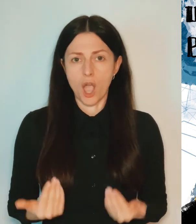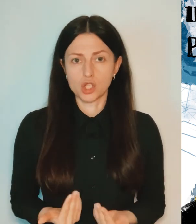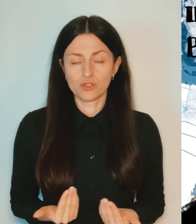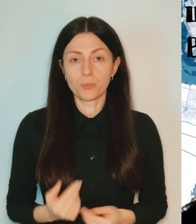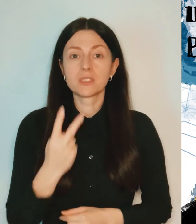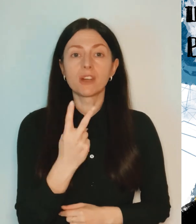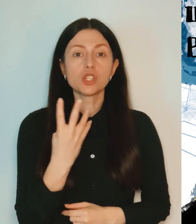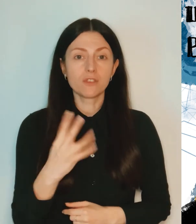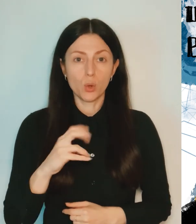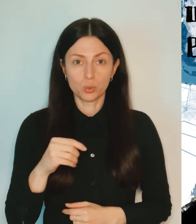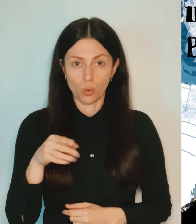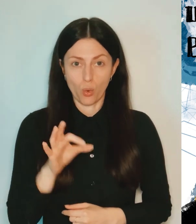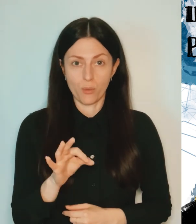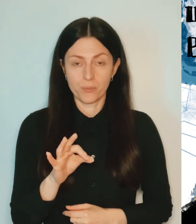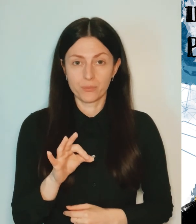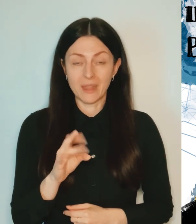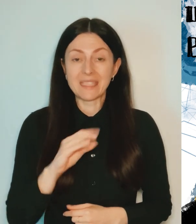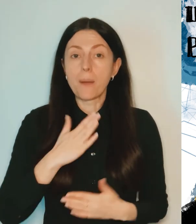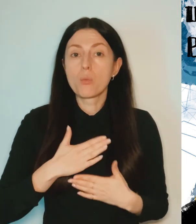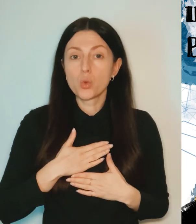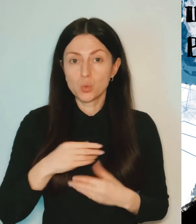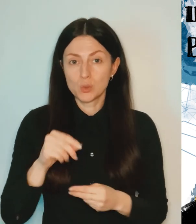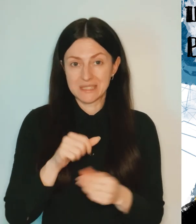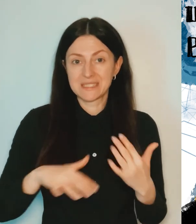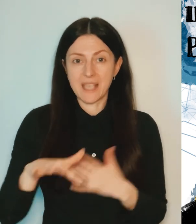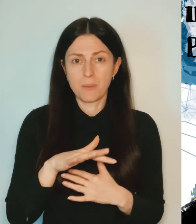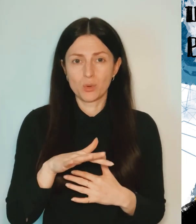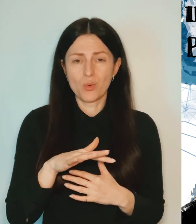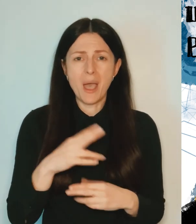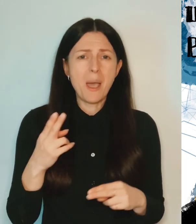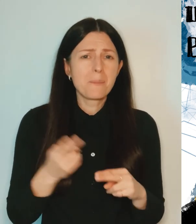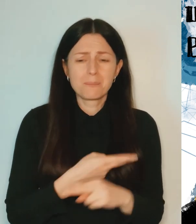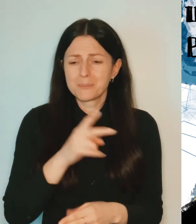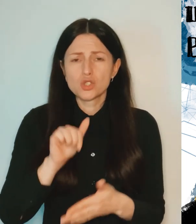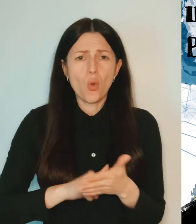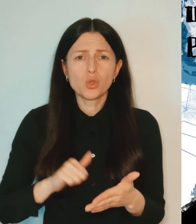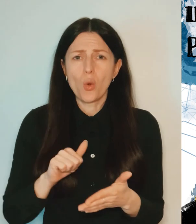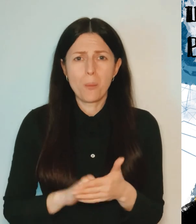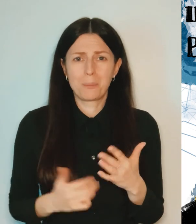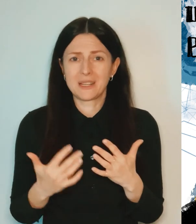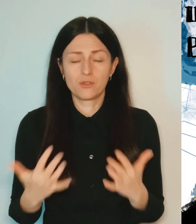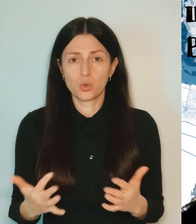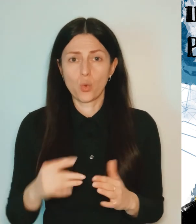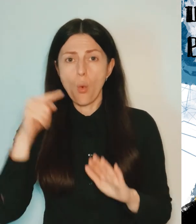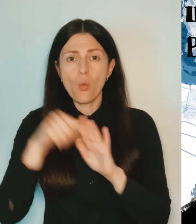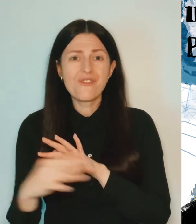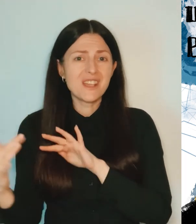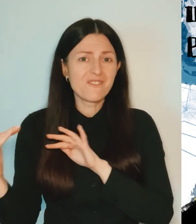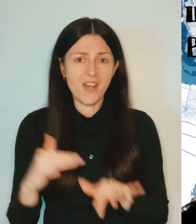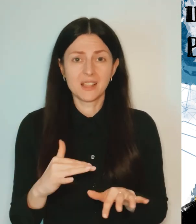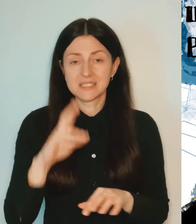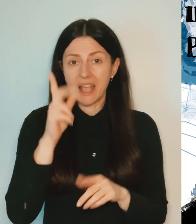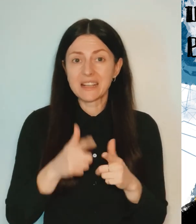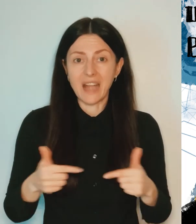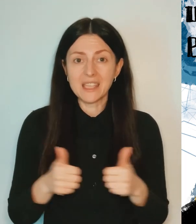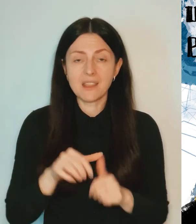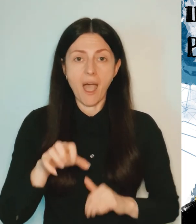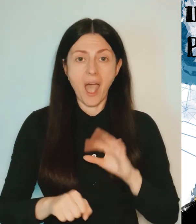On February 24th, the aggressor country Russia invaded my land for no reason.